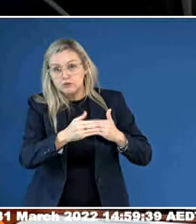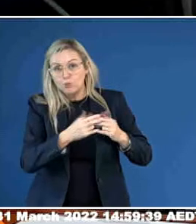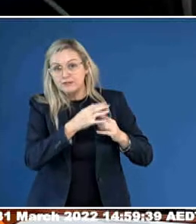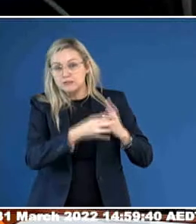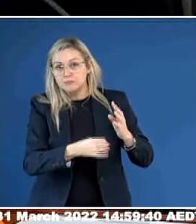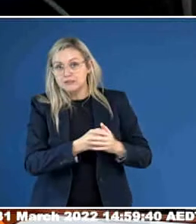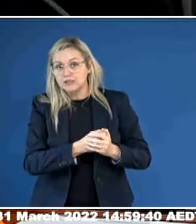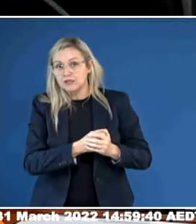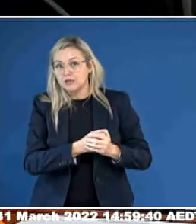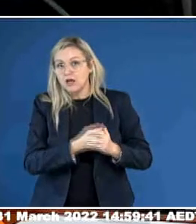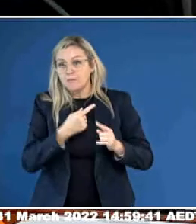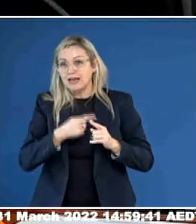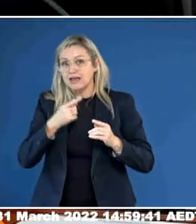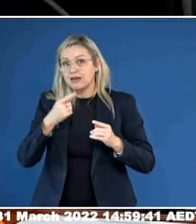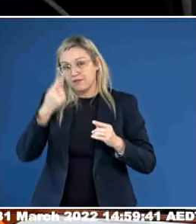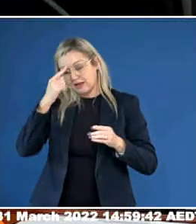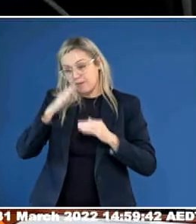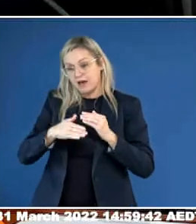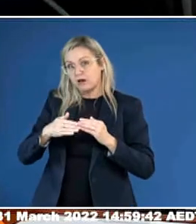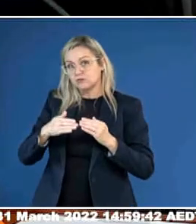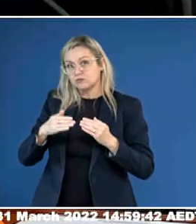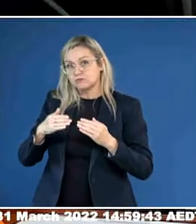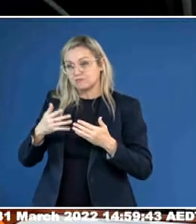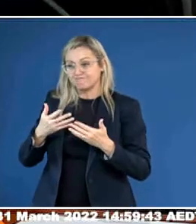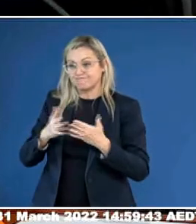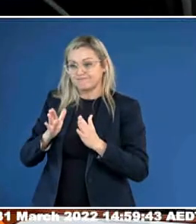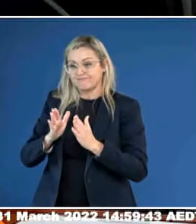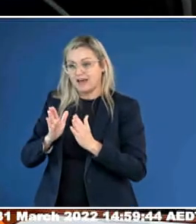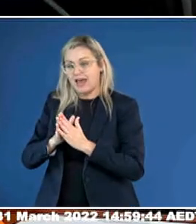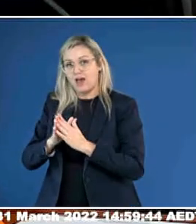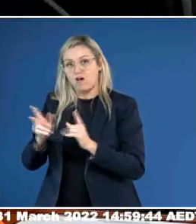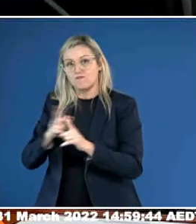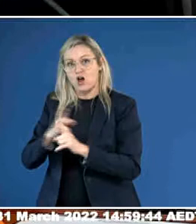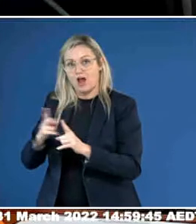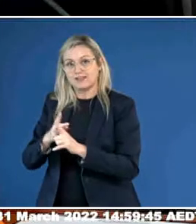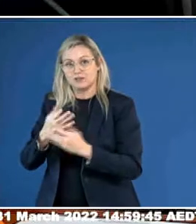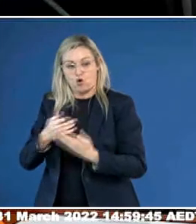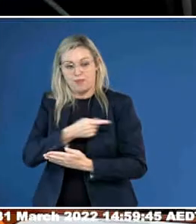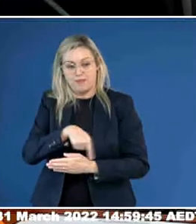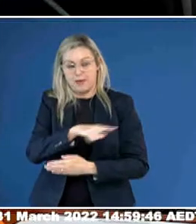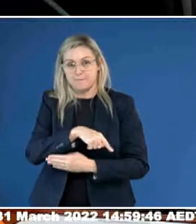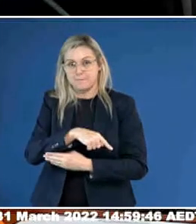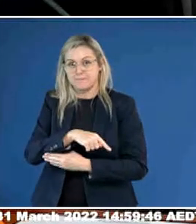against women? I think based on what you've said earlier - all of you are shaking your head. I think the answer to that might be no. I can answer that really quickly for you because, no.